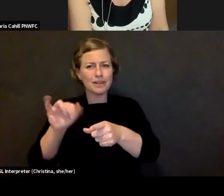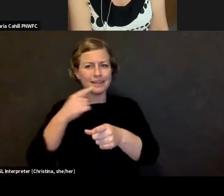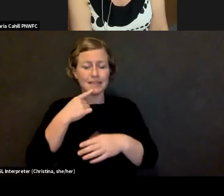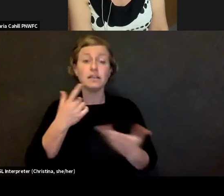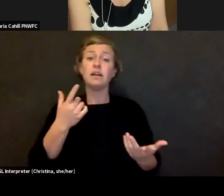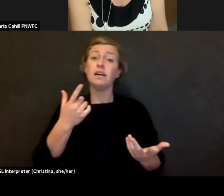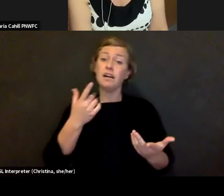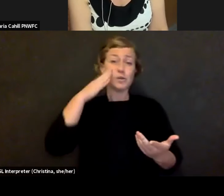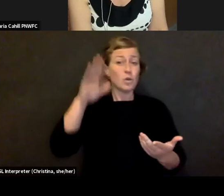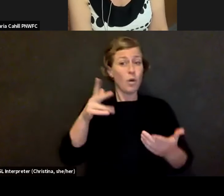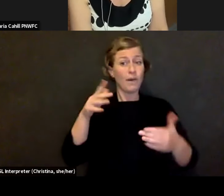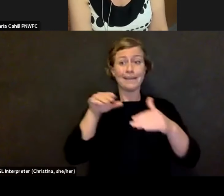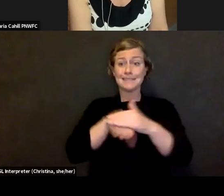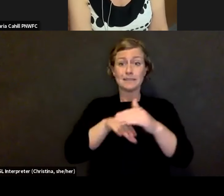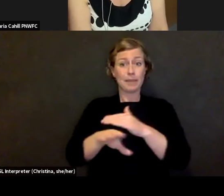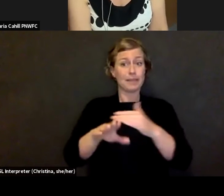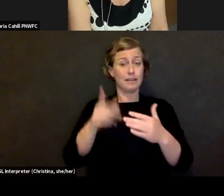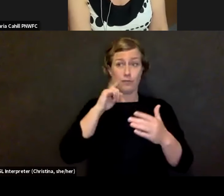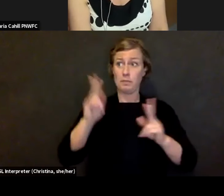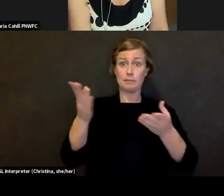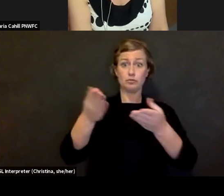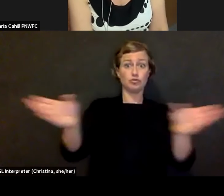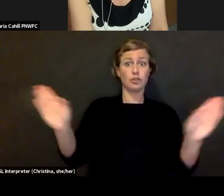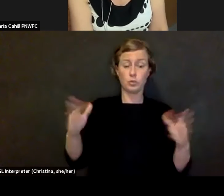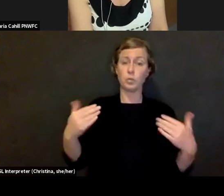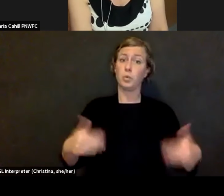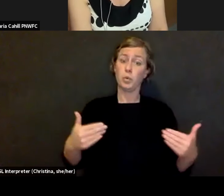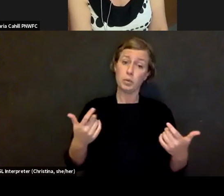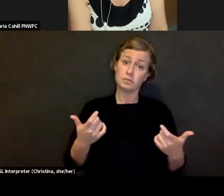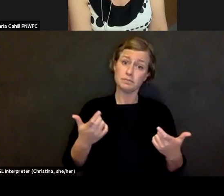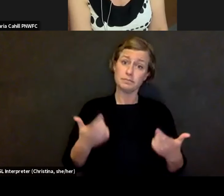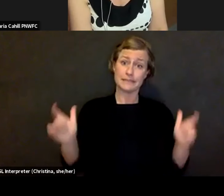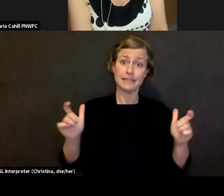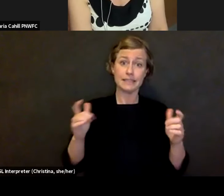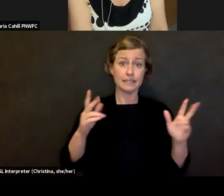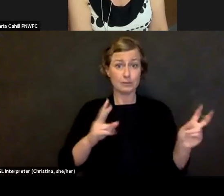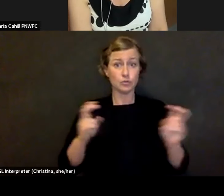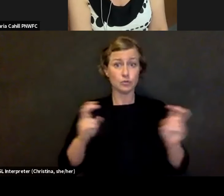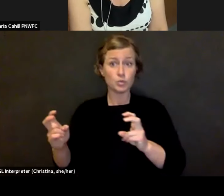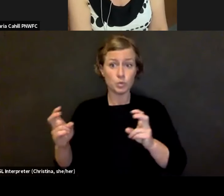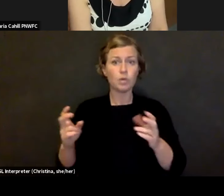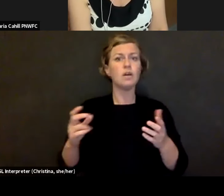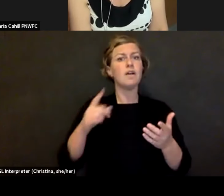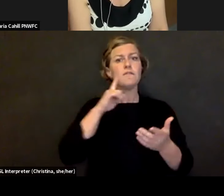filmed. I think on top of that, something to piggy back off of what Maria said is accessibility is a